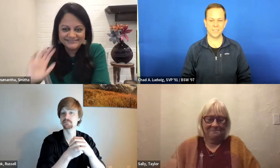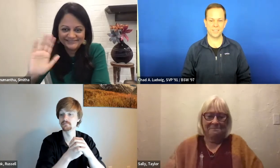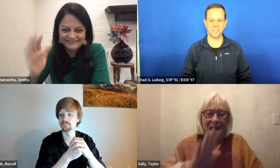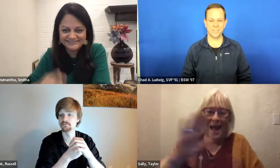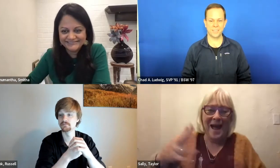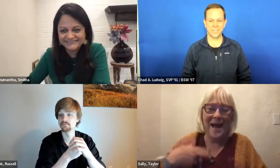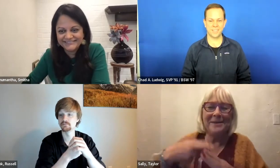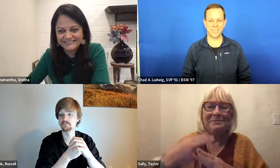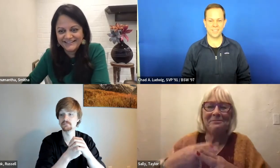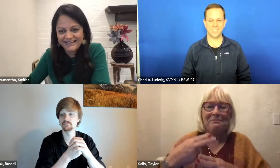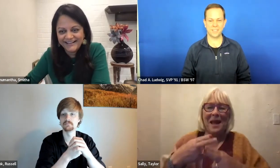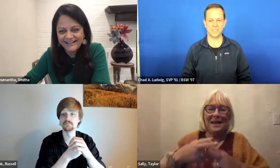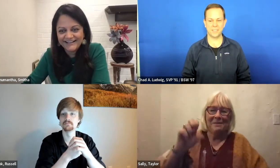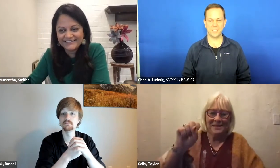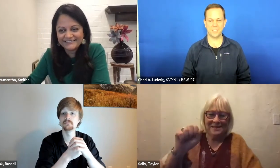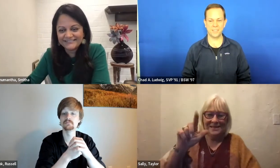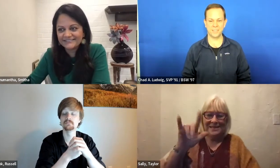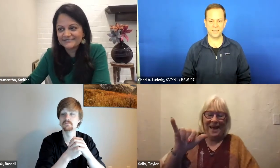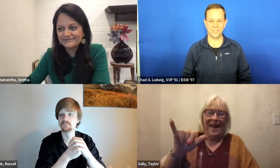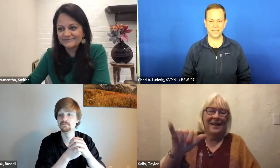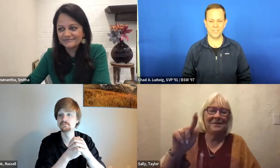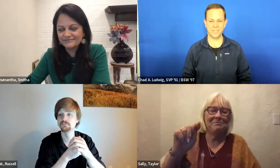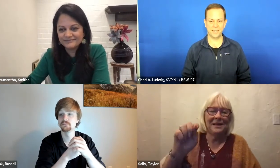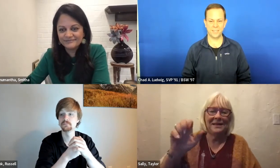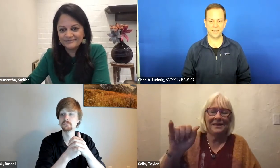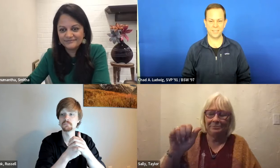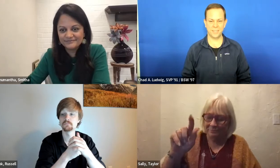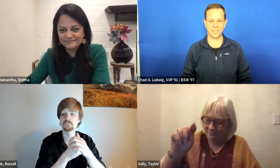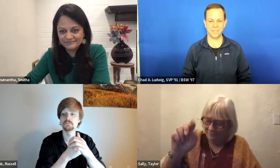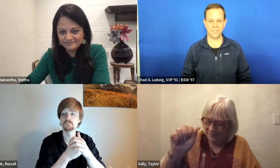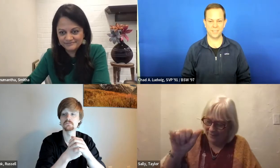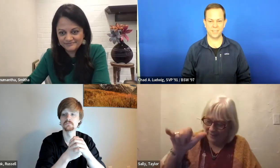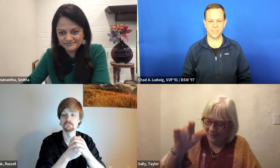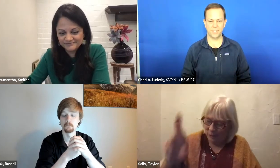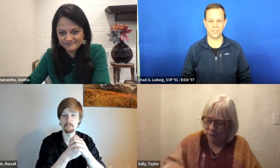would you mind introducing yourself? Sure. My name is Sally Taylor.